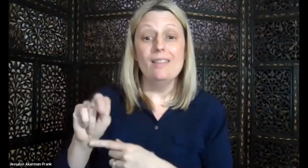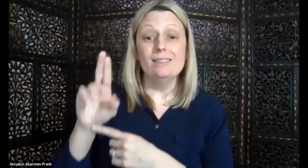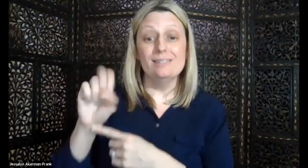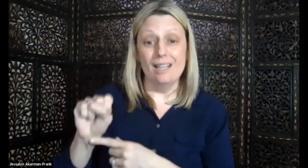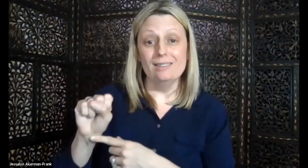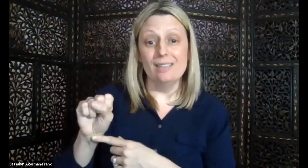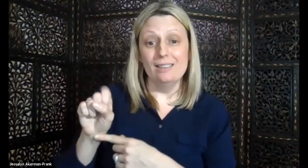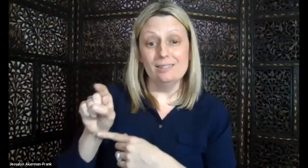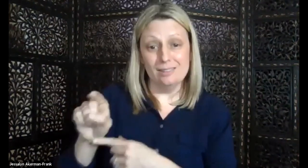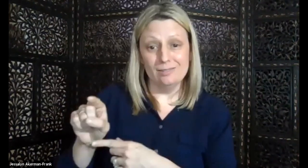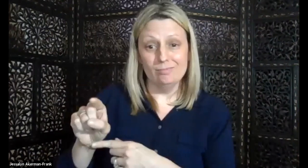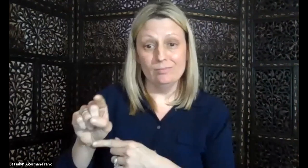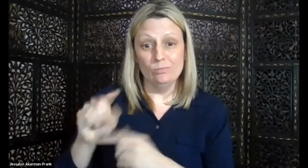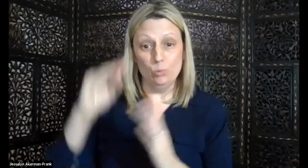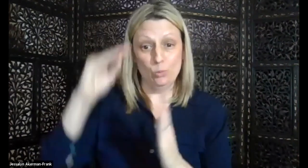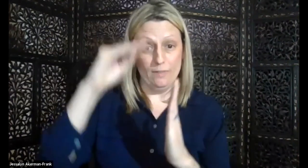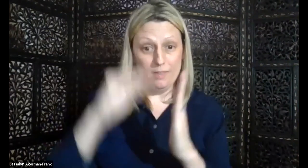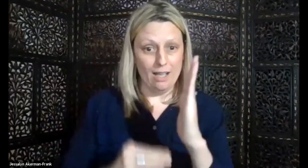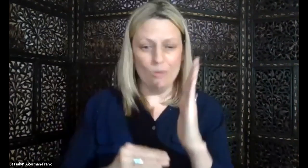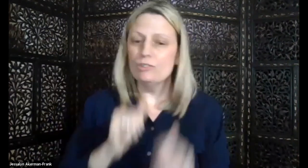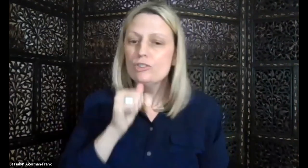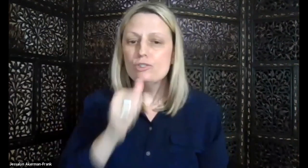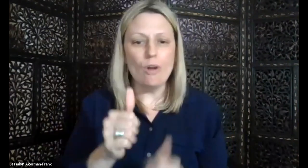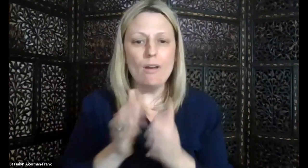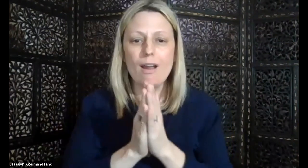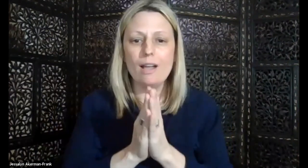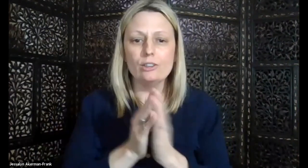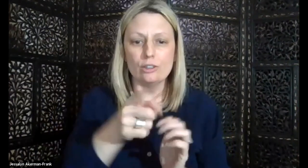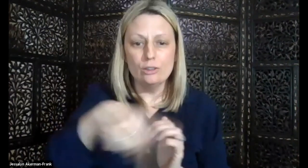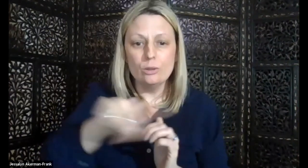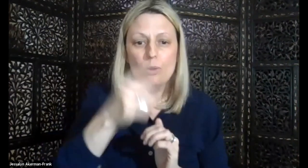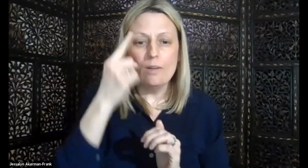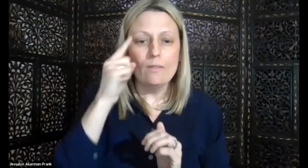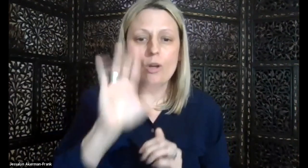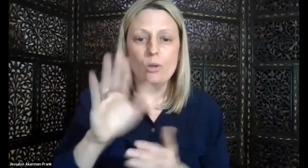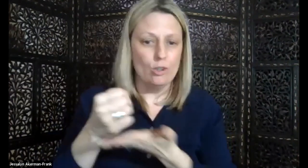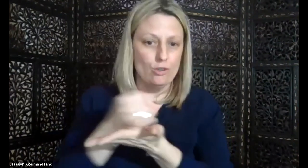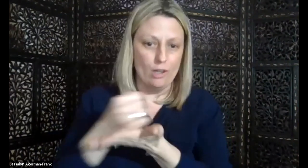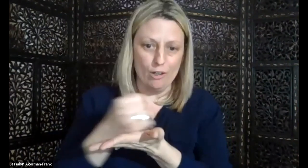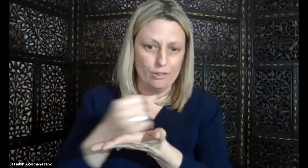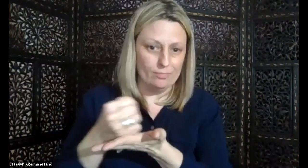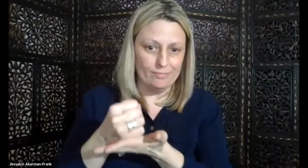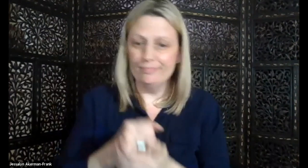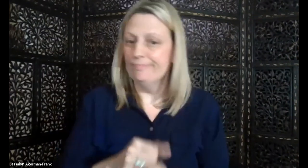team today wanted to help and support each one of these individuals with their concerns. We do want to make